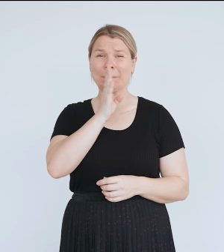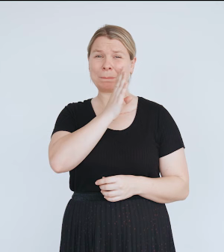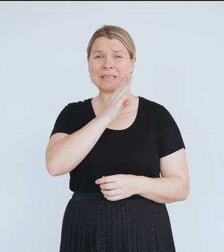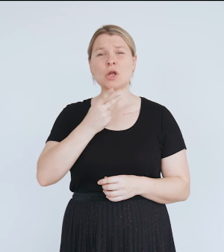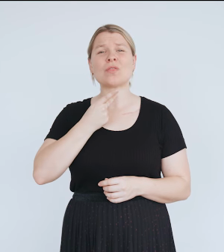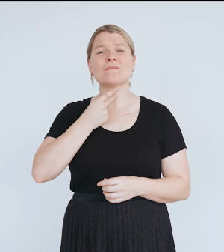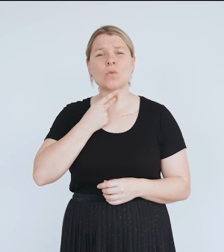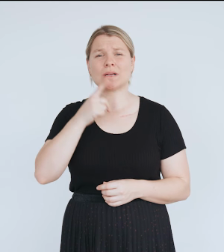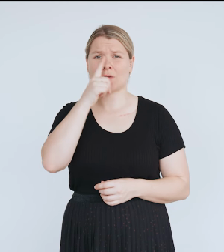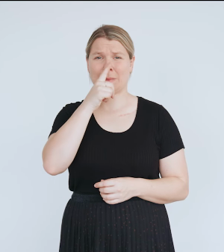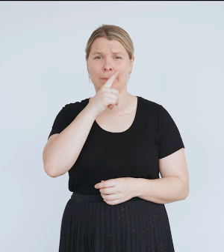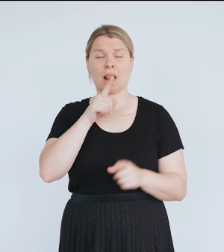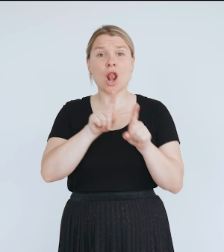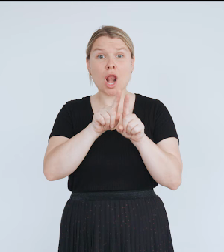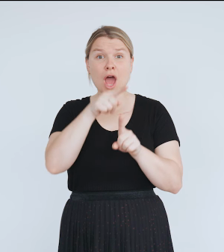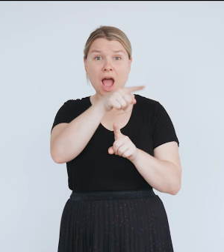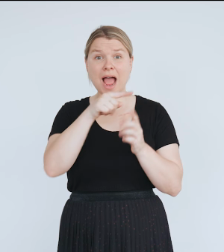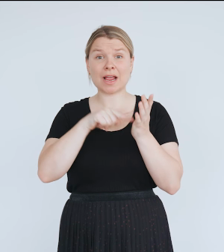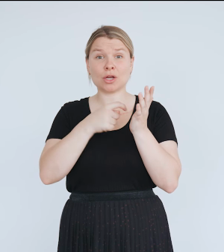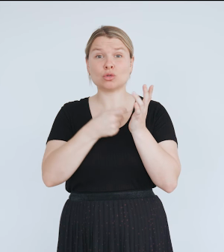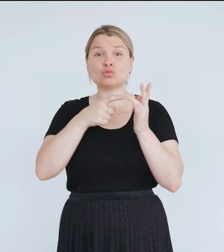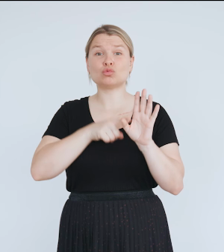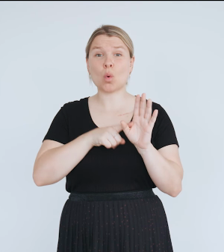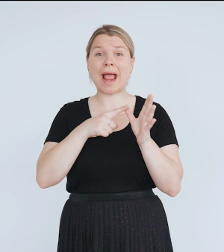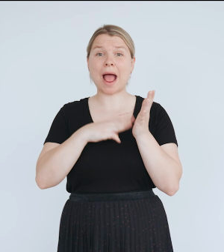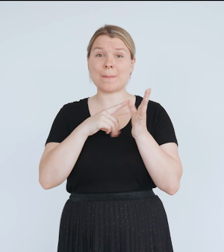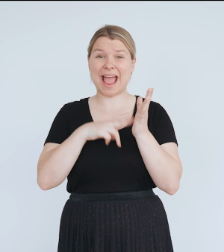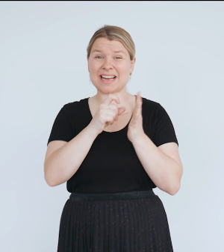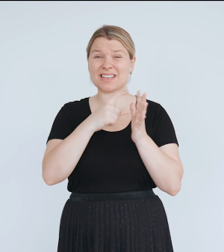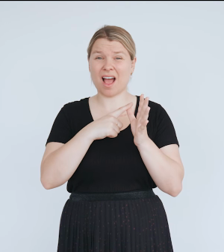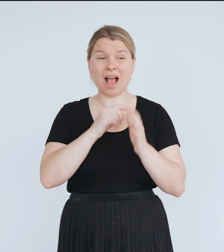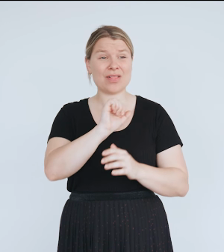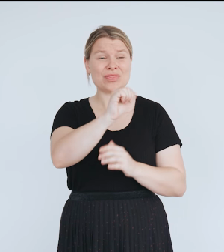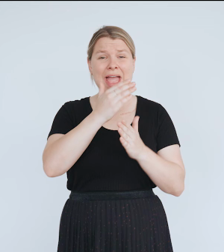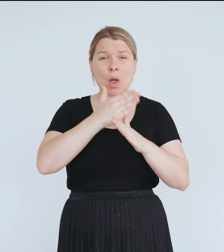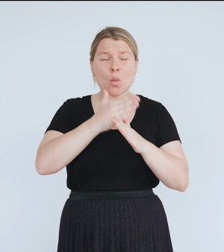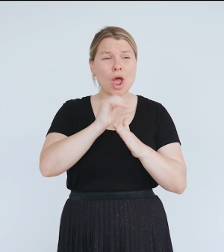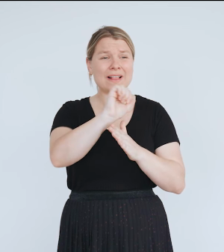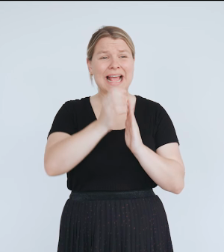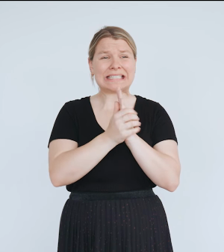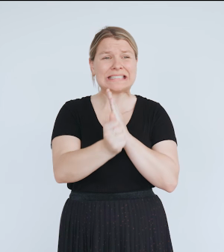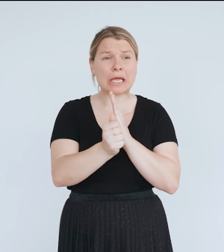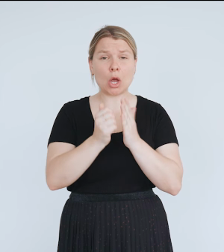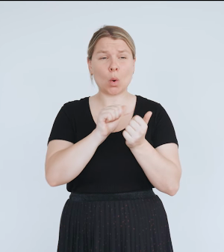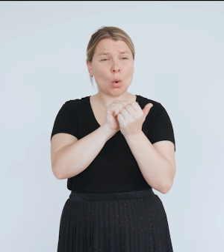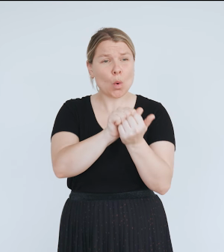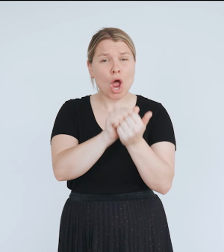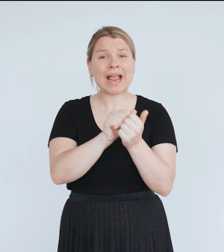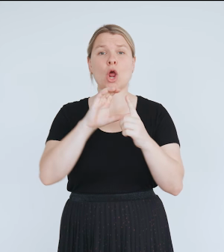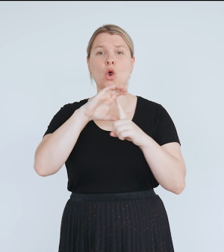is the voice of people like Troy and Amanda. That knowledge and that skill of working with our community in a culturally appropriate way.